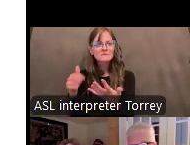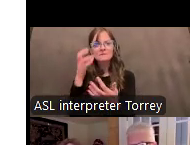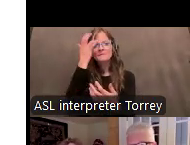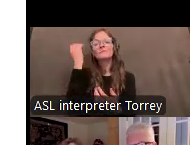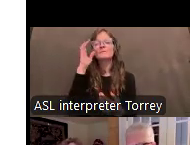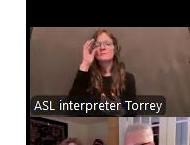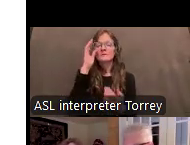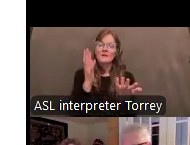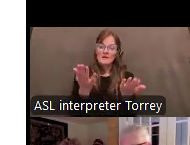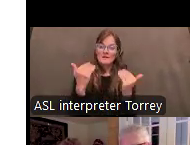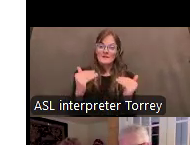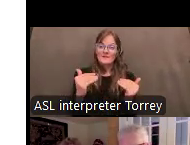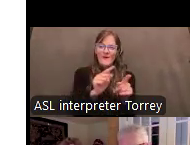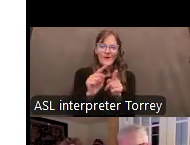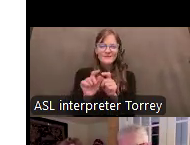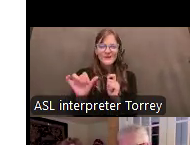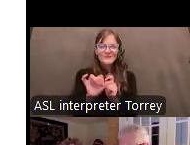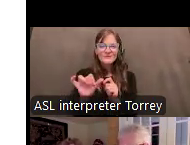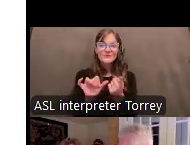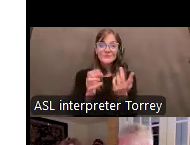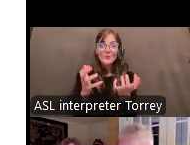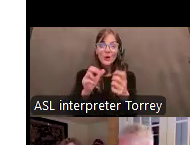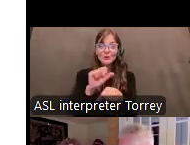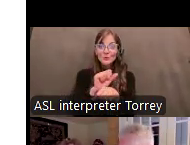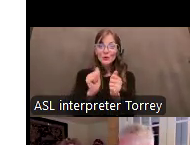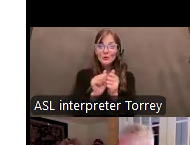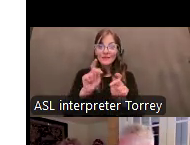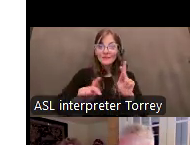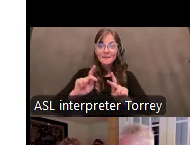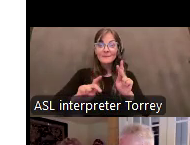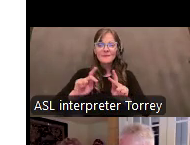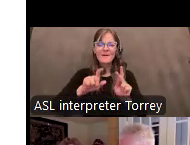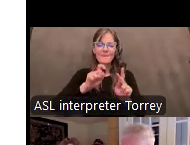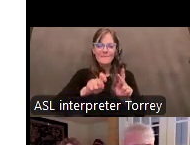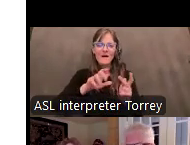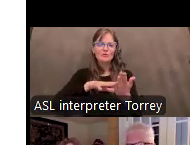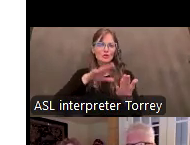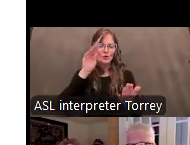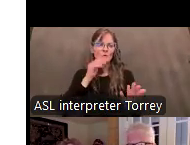they need to learn empathy. And they should start with certified direct care professional training.